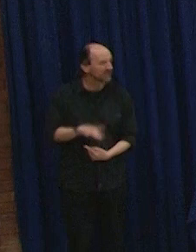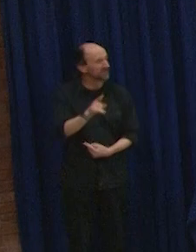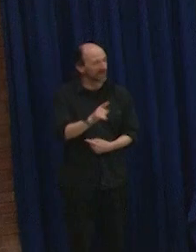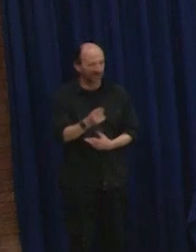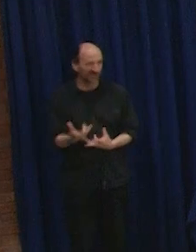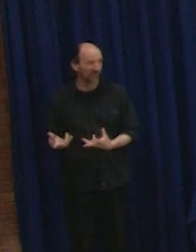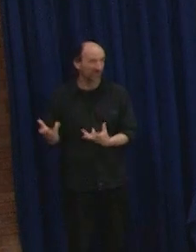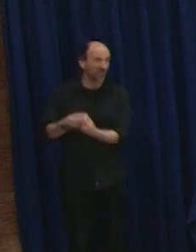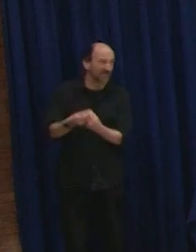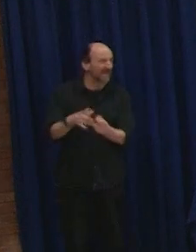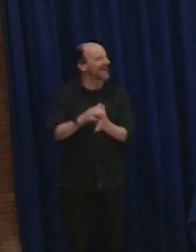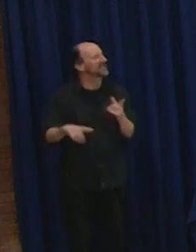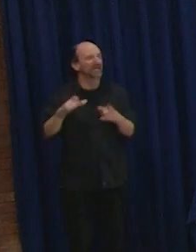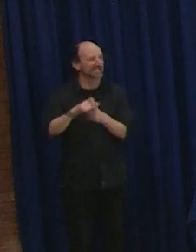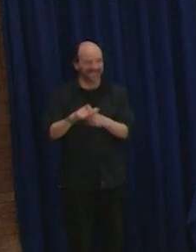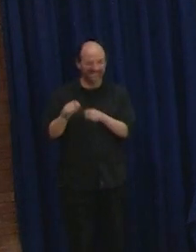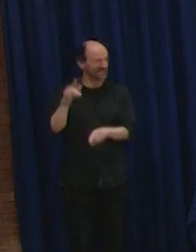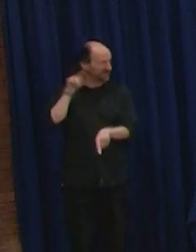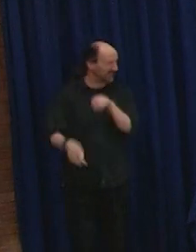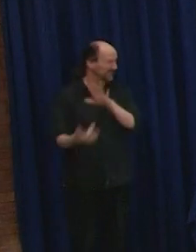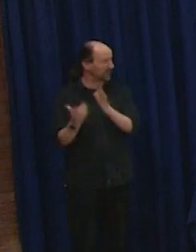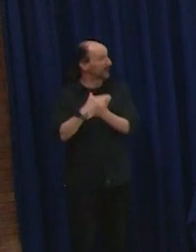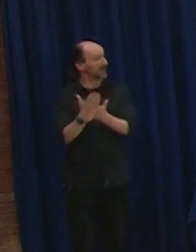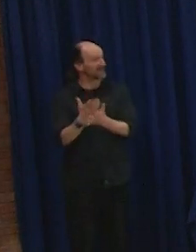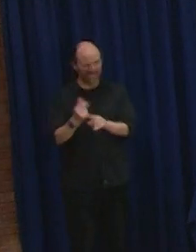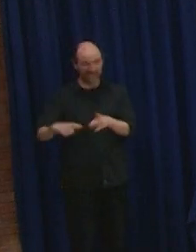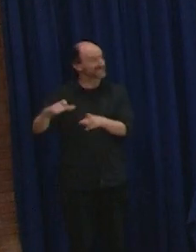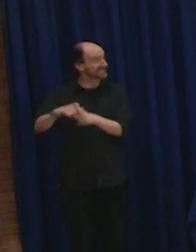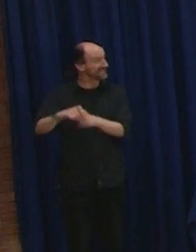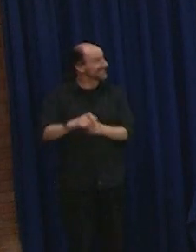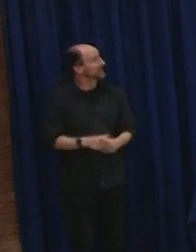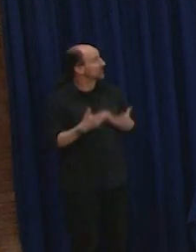higher rate. So we've got lots of females now that are emerging because they've been given